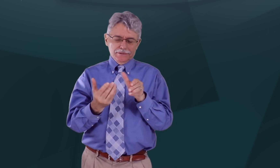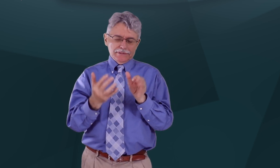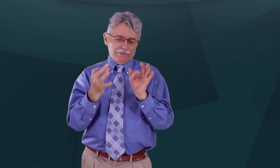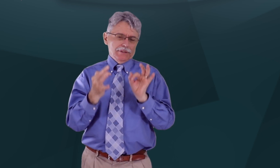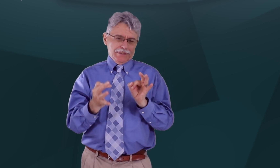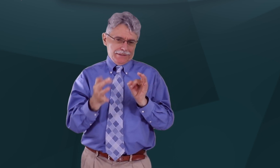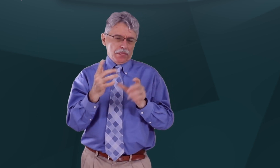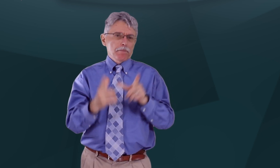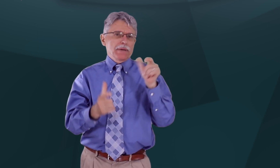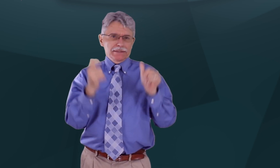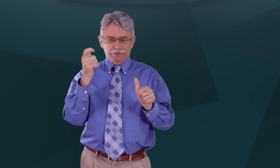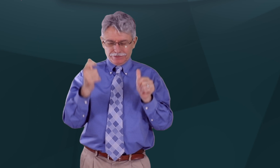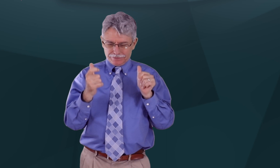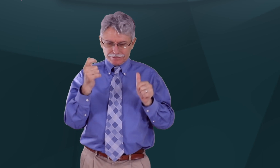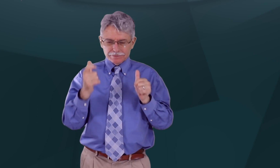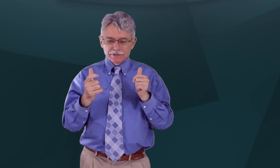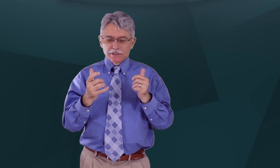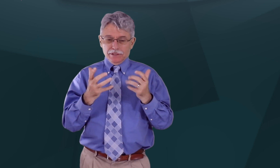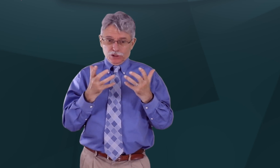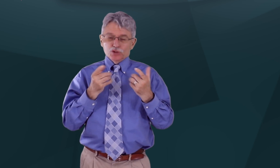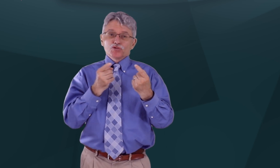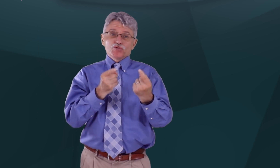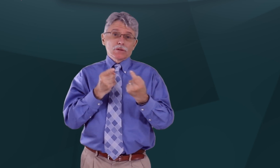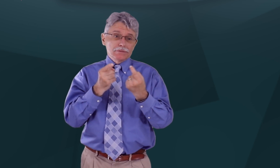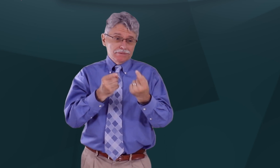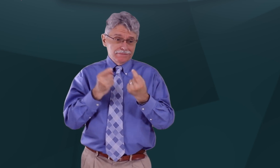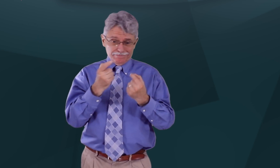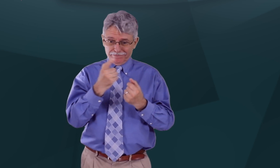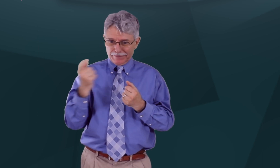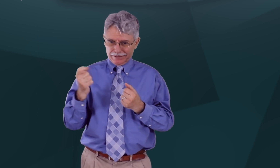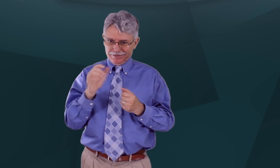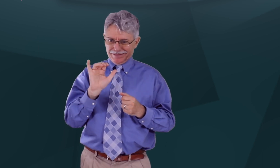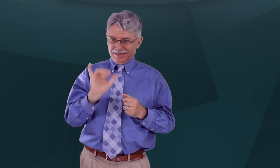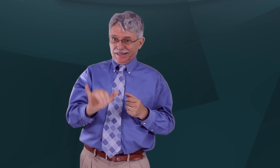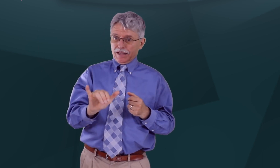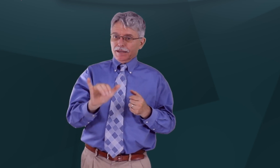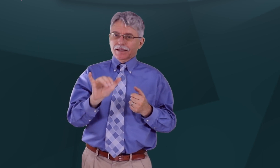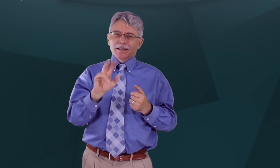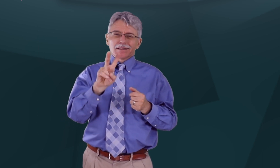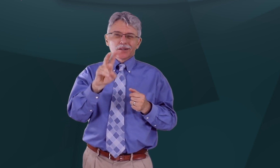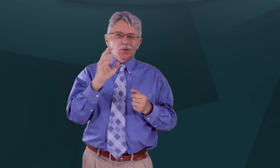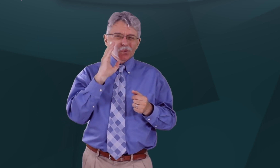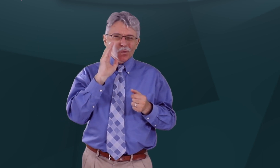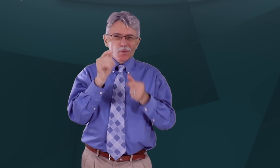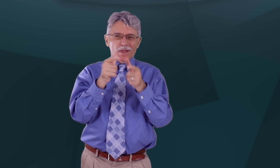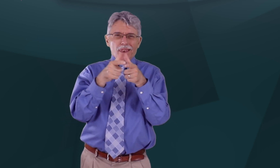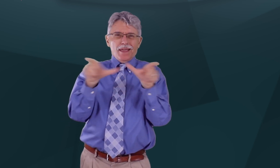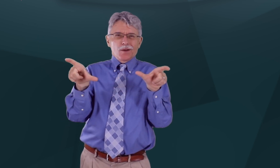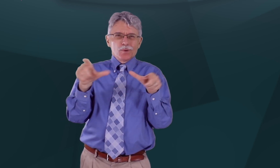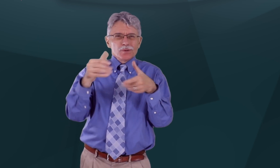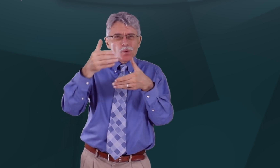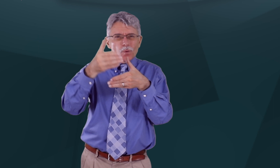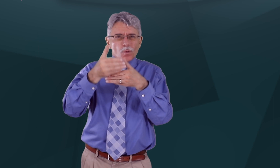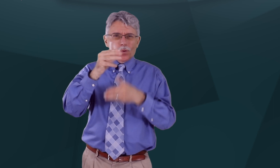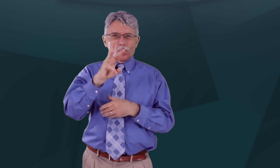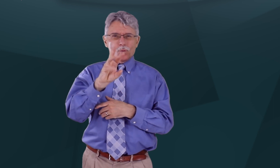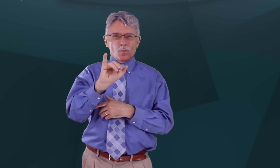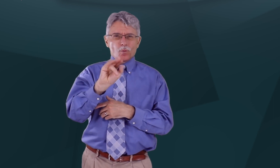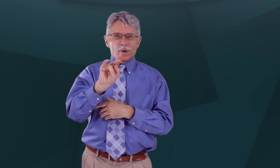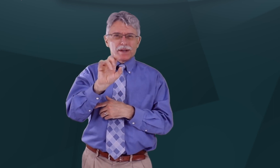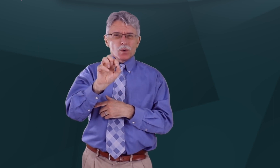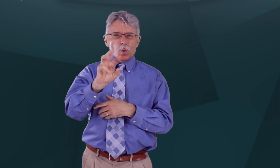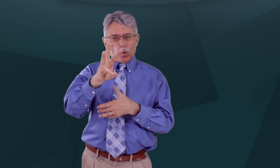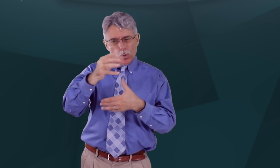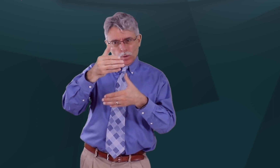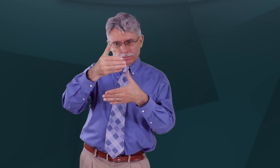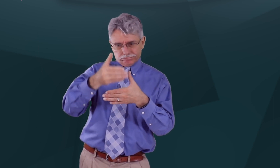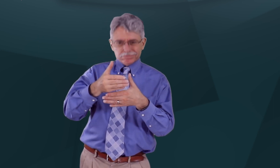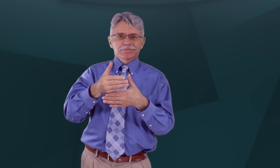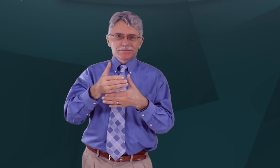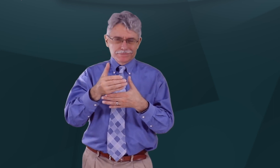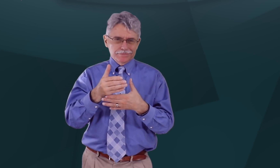And definitely the biggest struggle because, you know, we talk about that language window